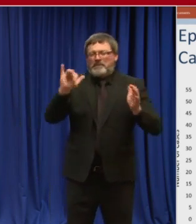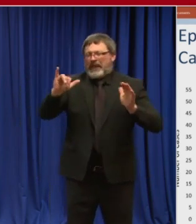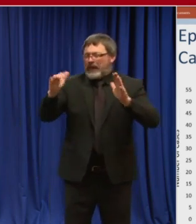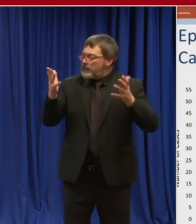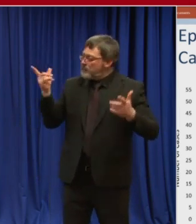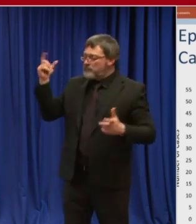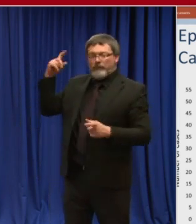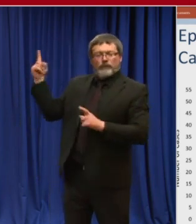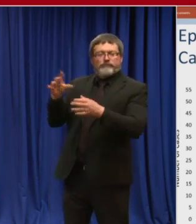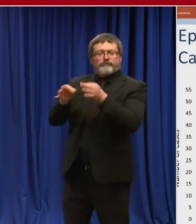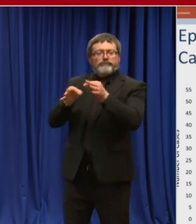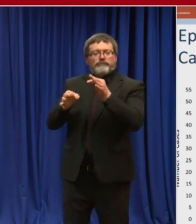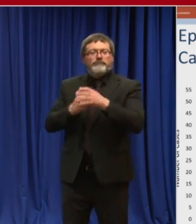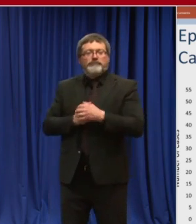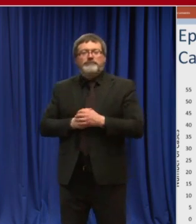YEAH.